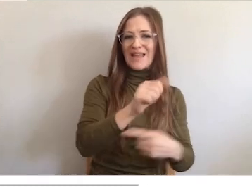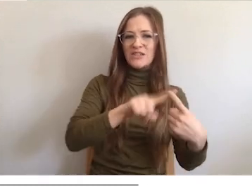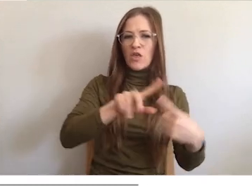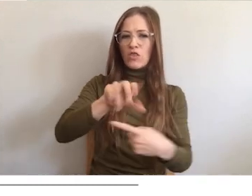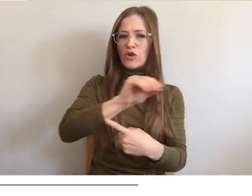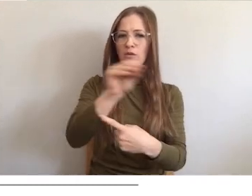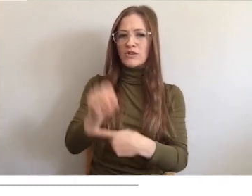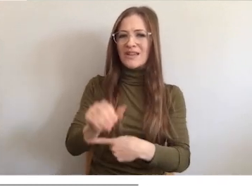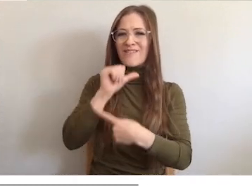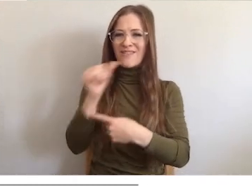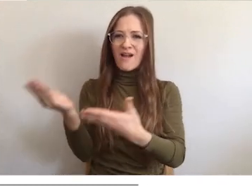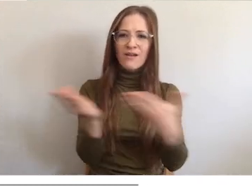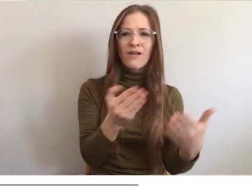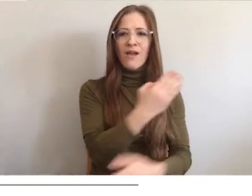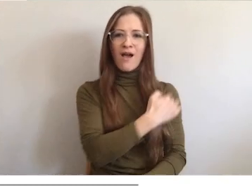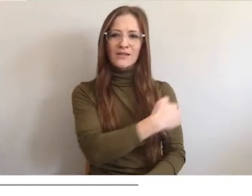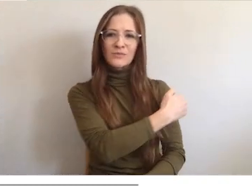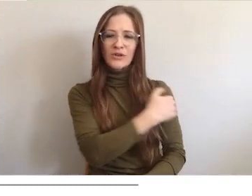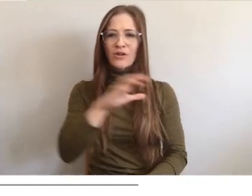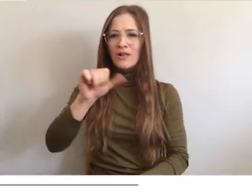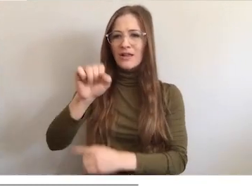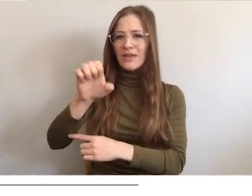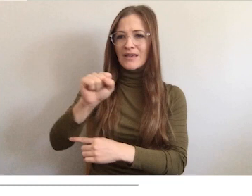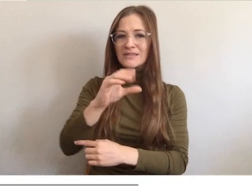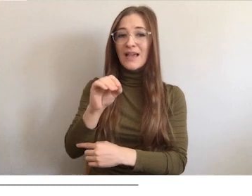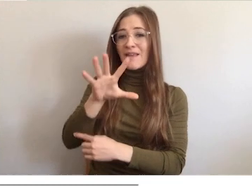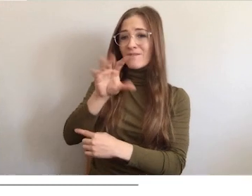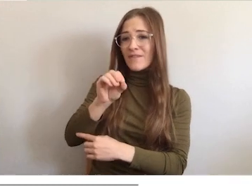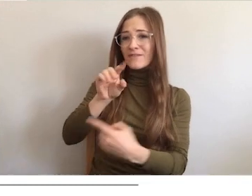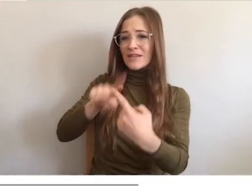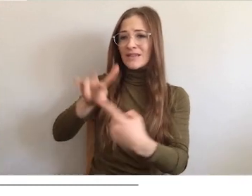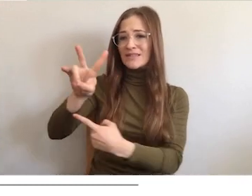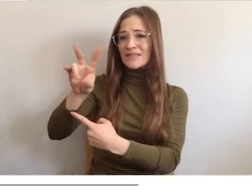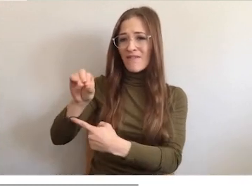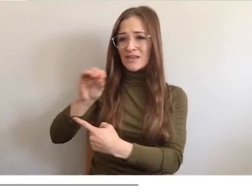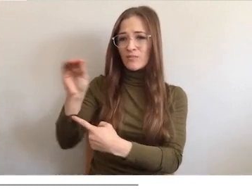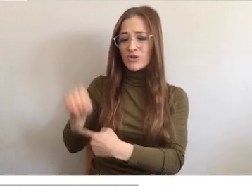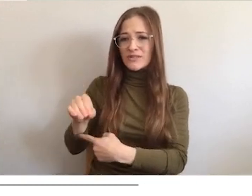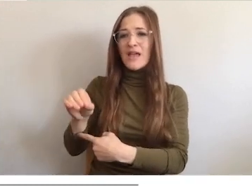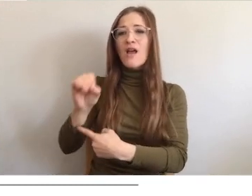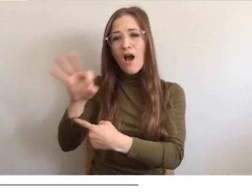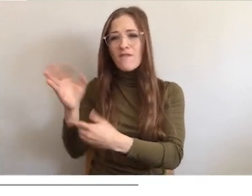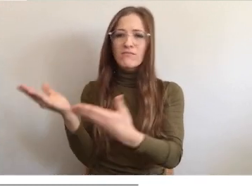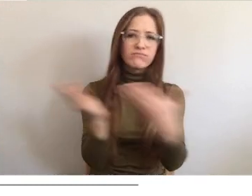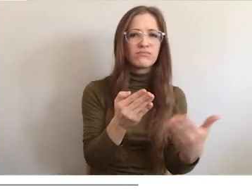cases and 50-70% of hospitalized cases. And because most people